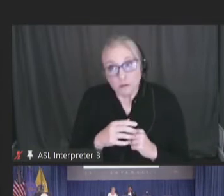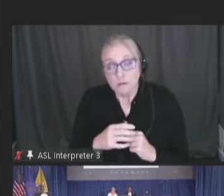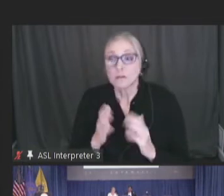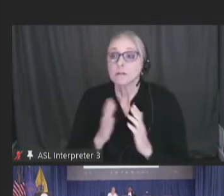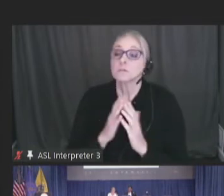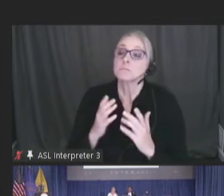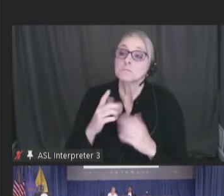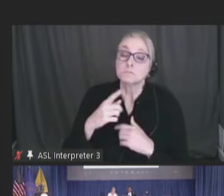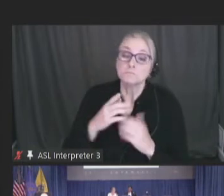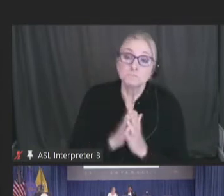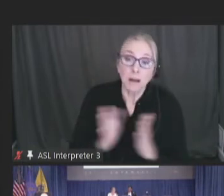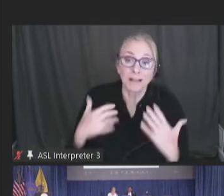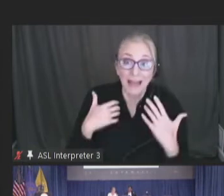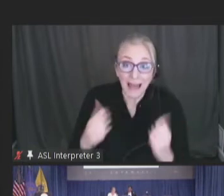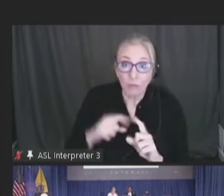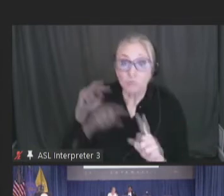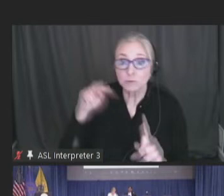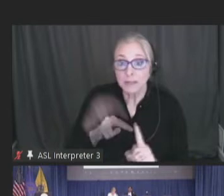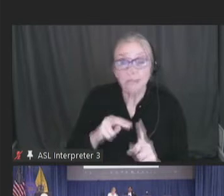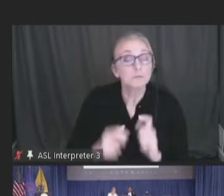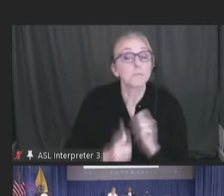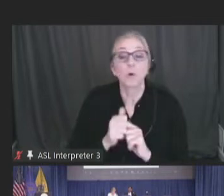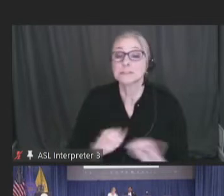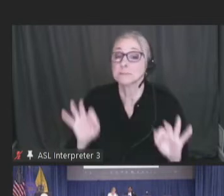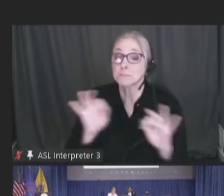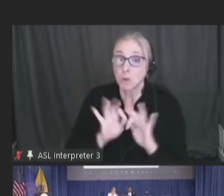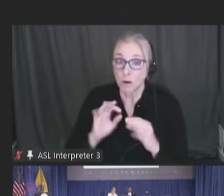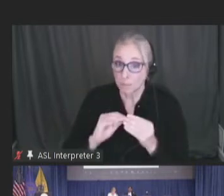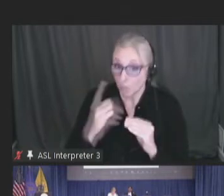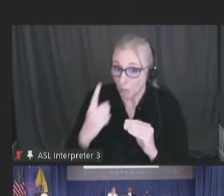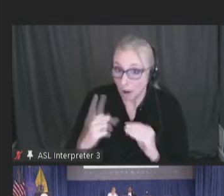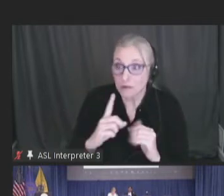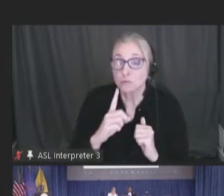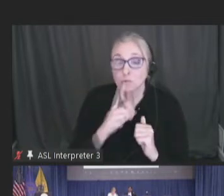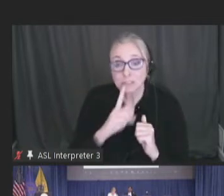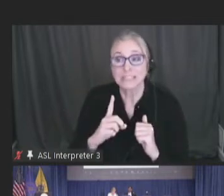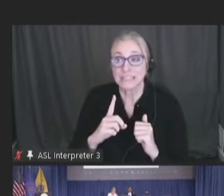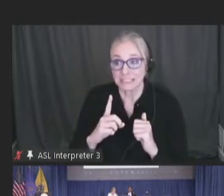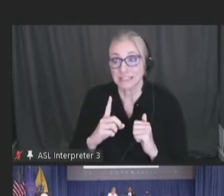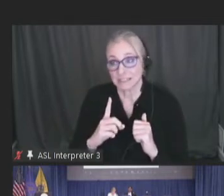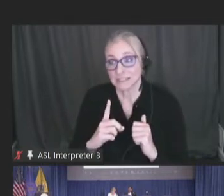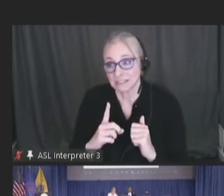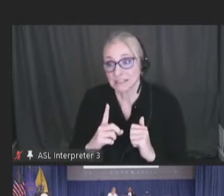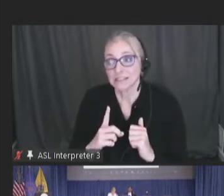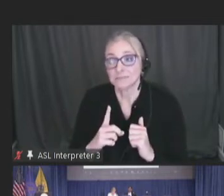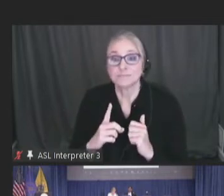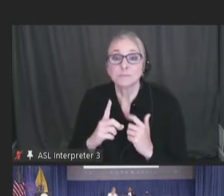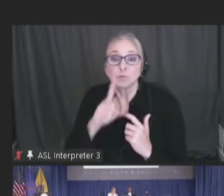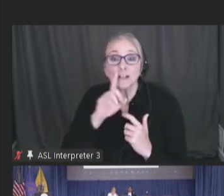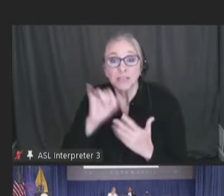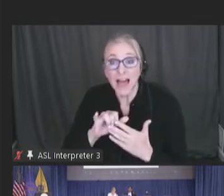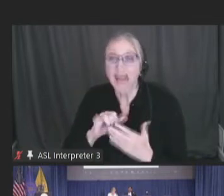the most important concern is that -- about genital herpes, is that it predisposes to